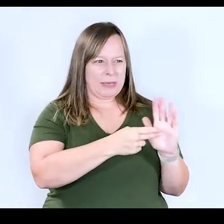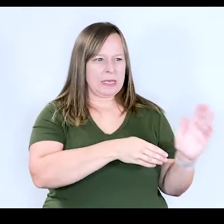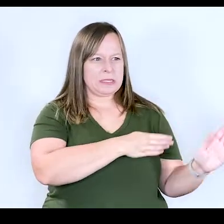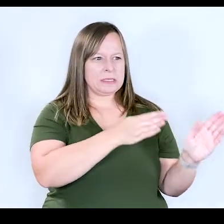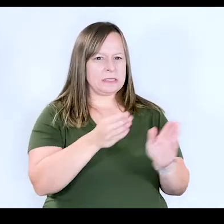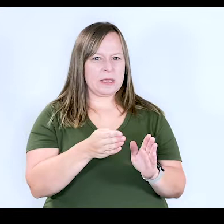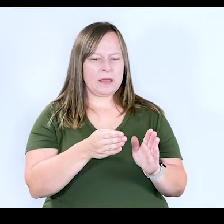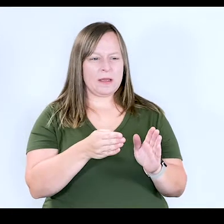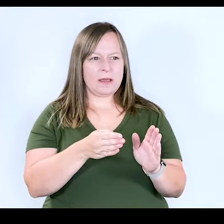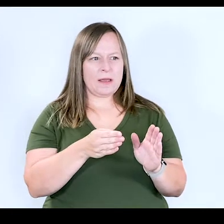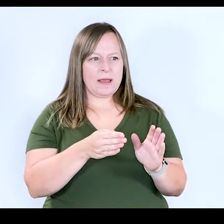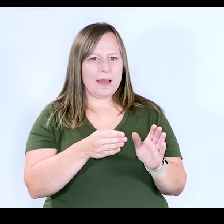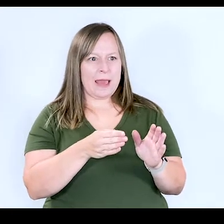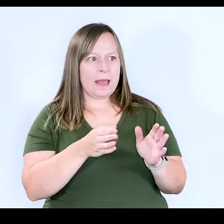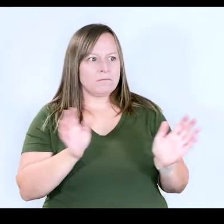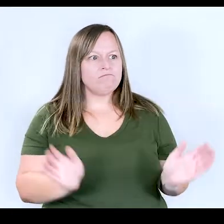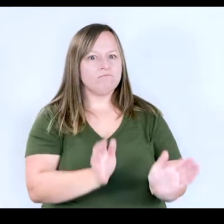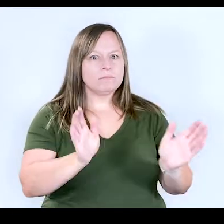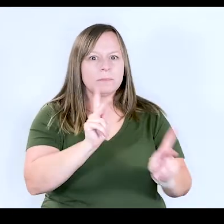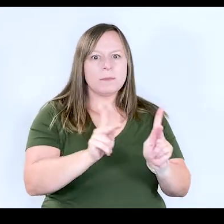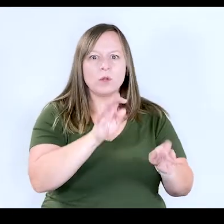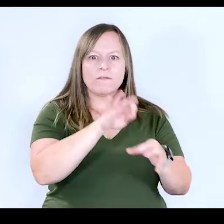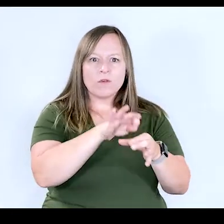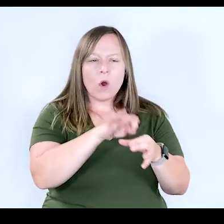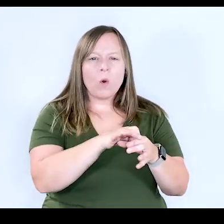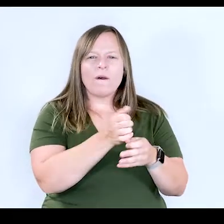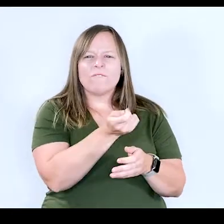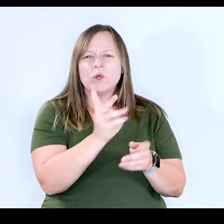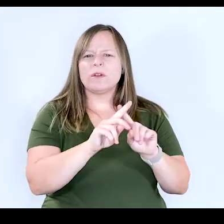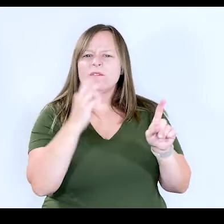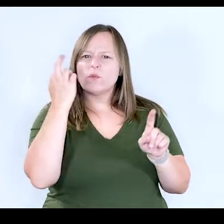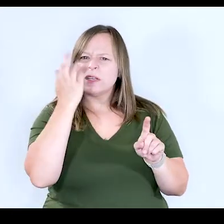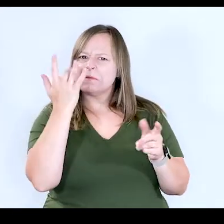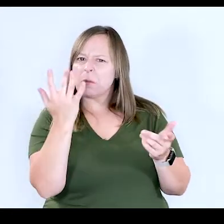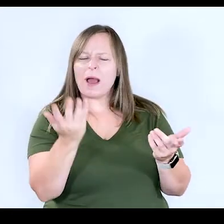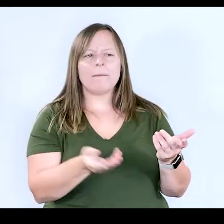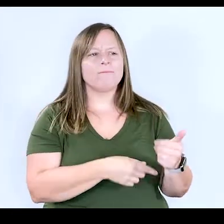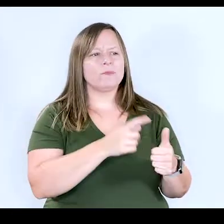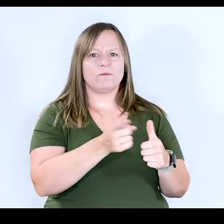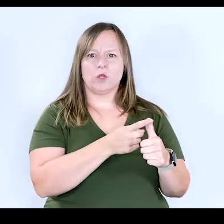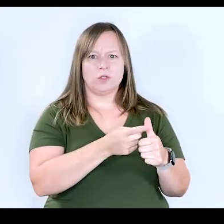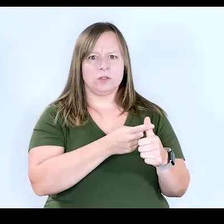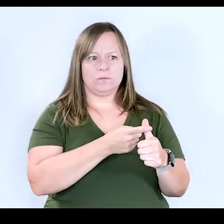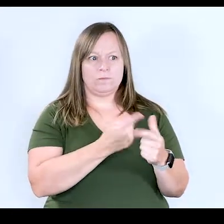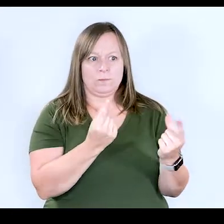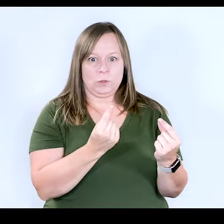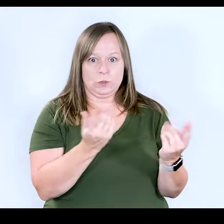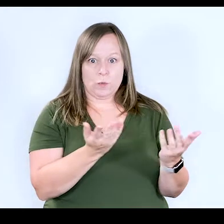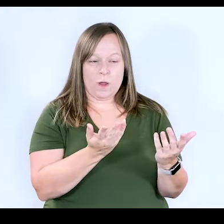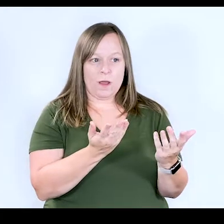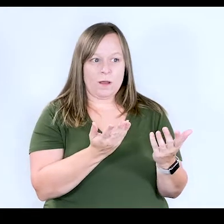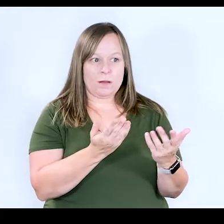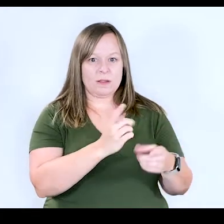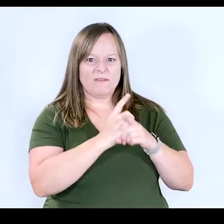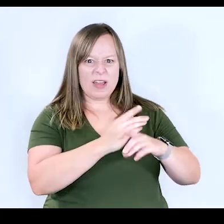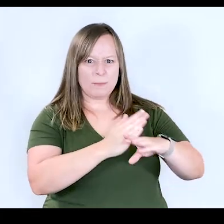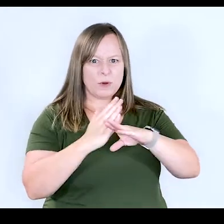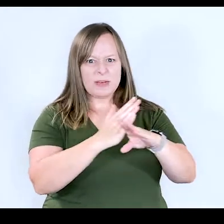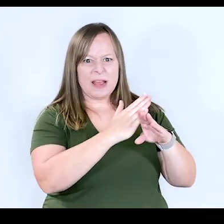and mobilizing people to vote is for a few different reasons. First and foremost, we're here to defend and protect